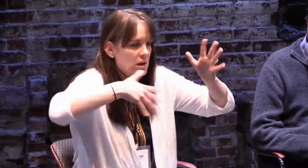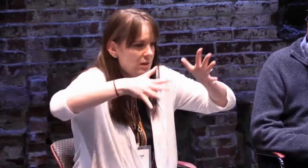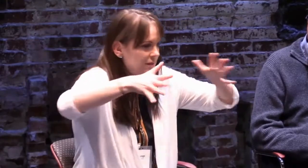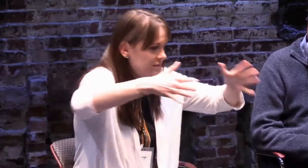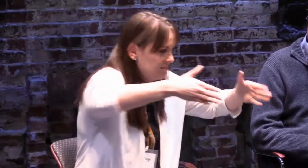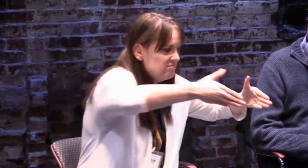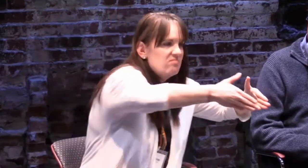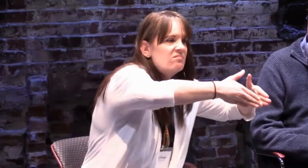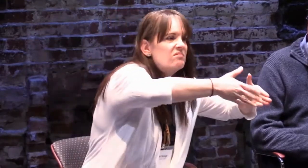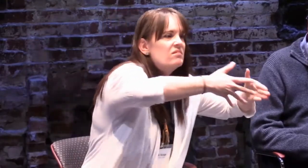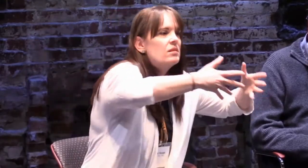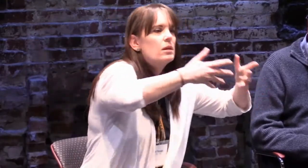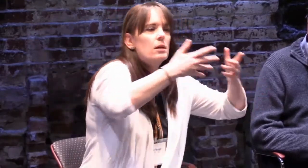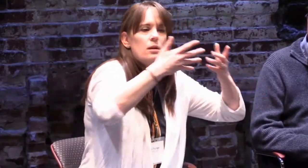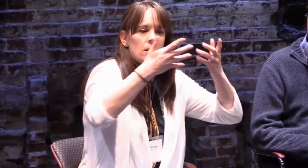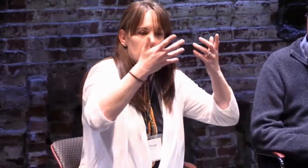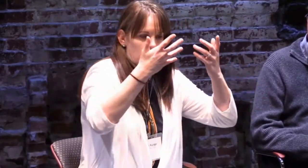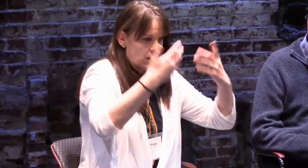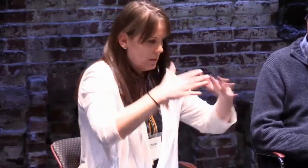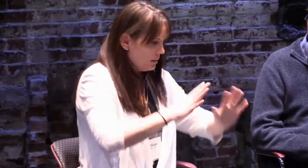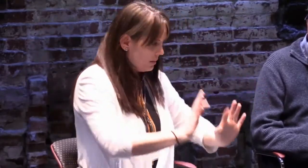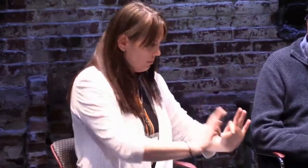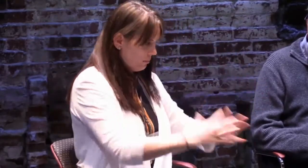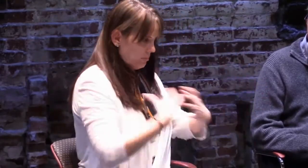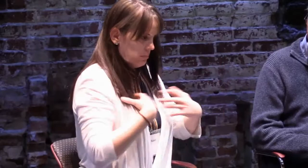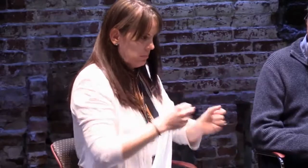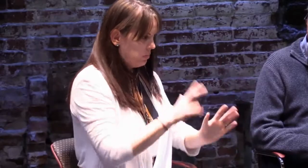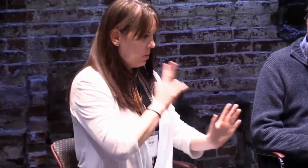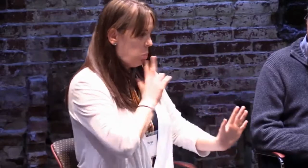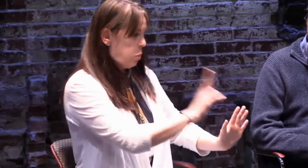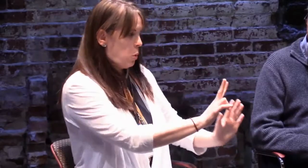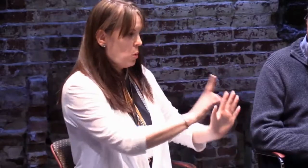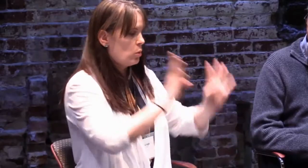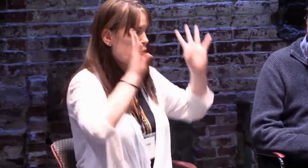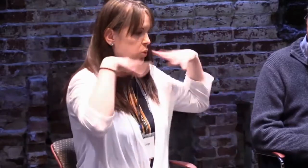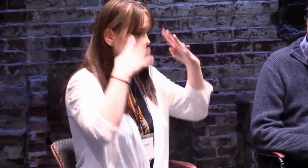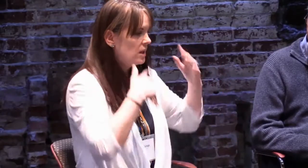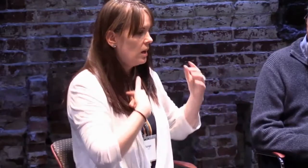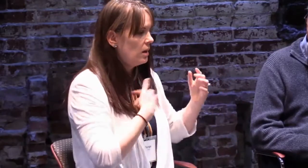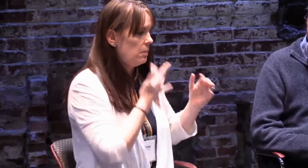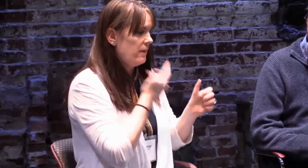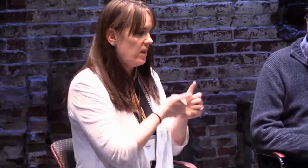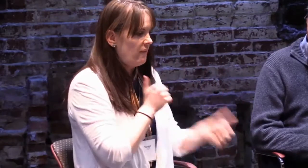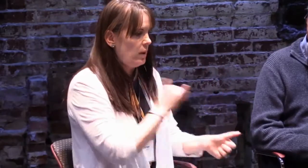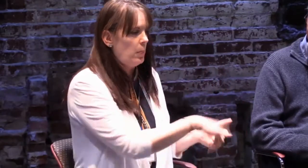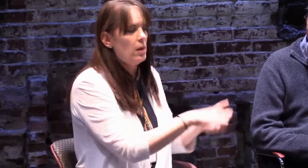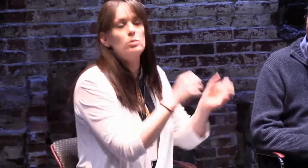(speaker too quiet to understand) [Additional Translator] Because I,